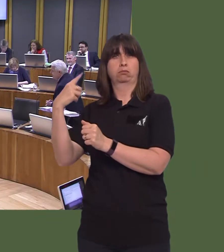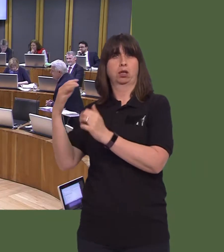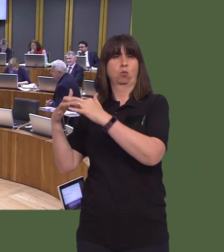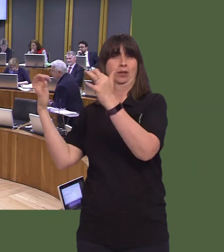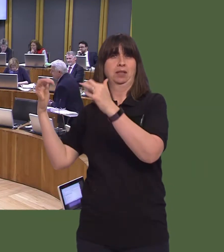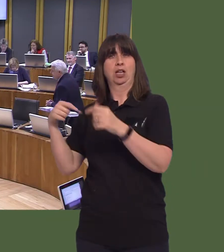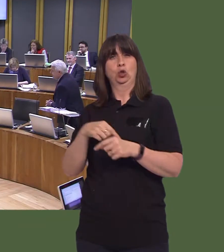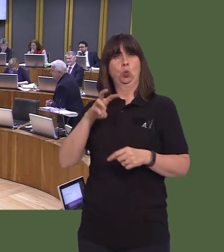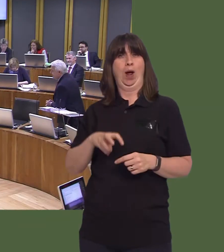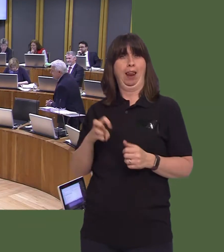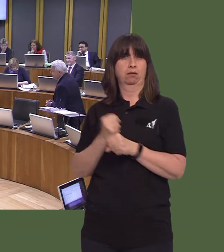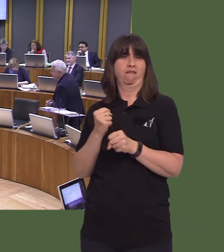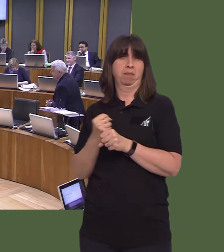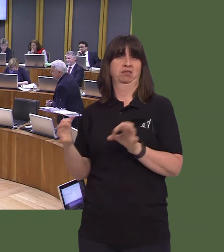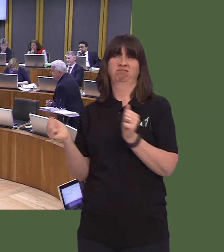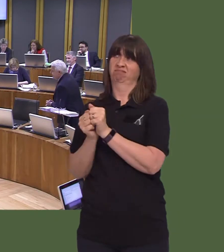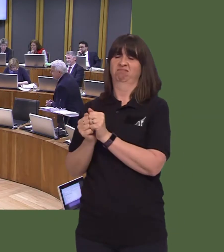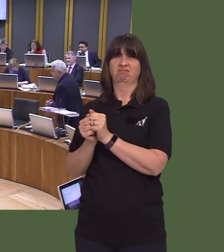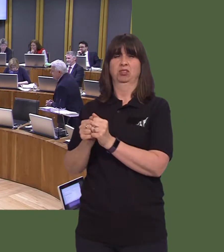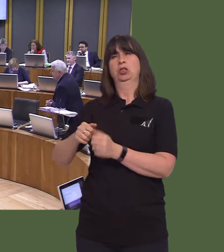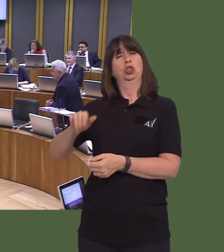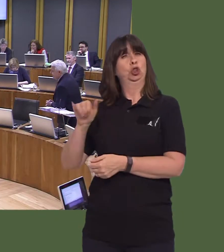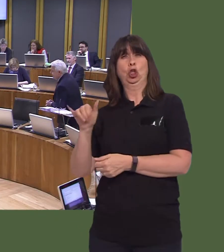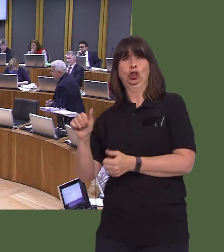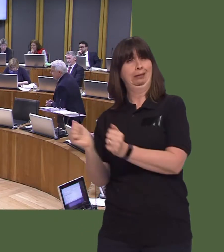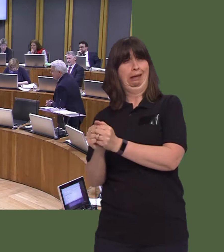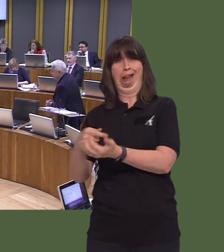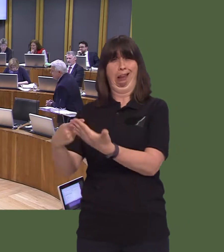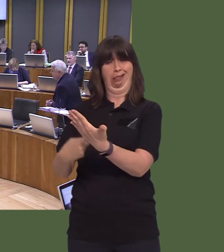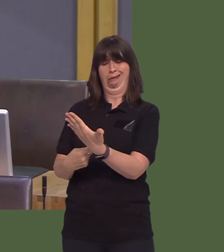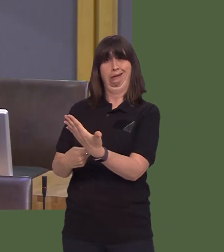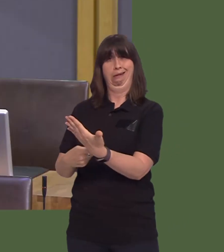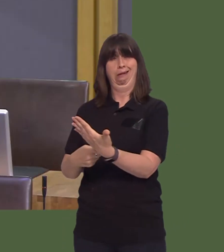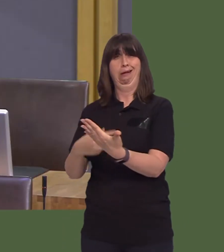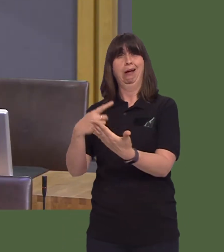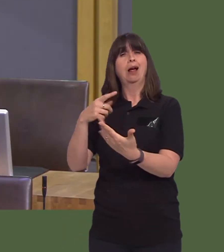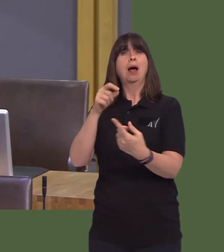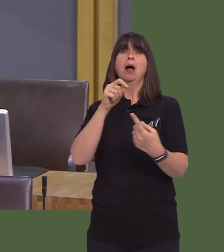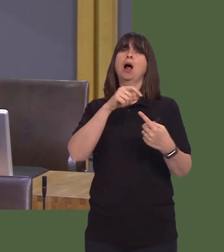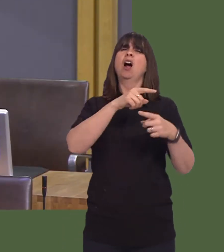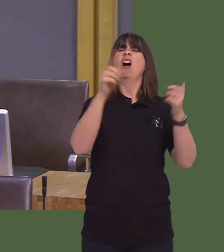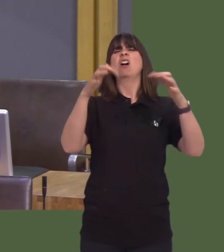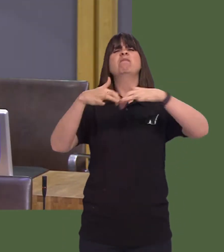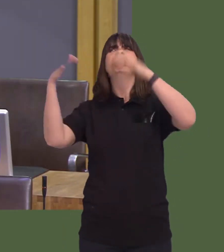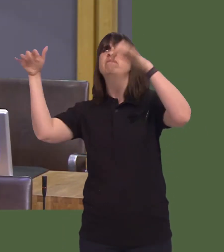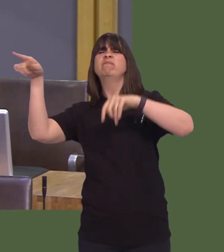Last week, Labour frontbench Members claimed that Plaid Cymru didn't understand the outcome